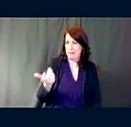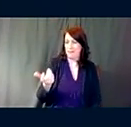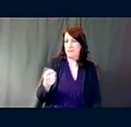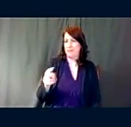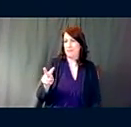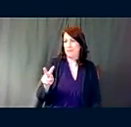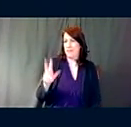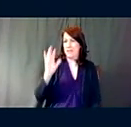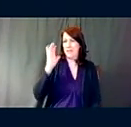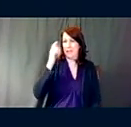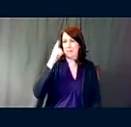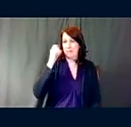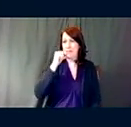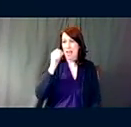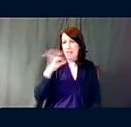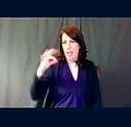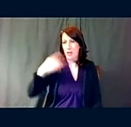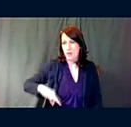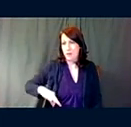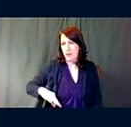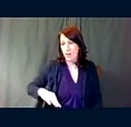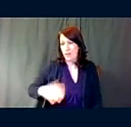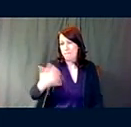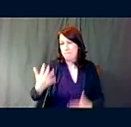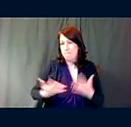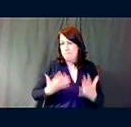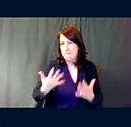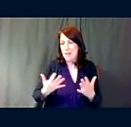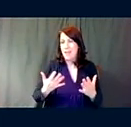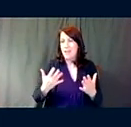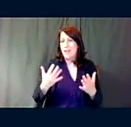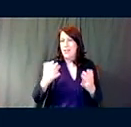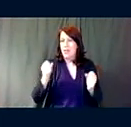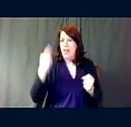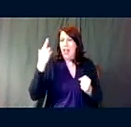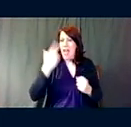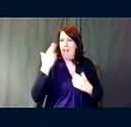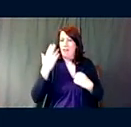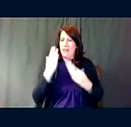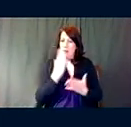PAYING ME, PAYING ME SO LITTLE IT MUST NOT BE USEFUL.